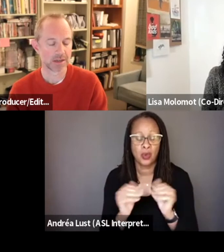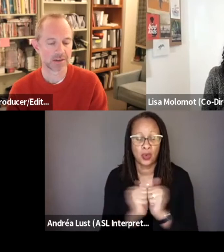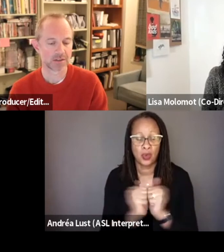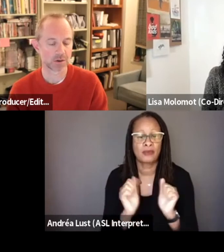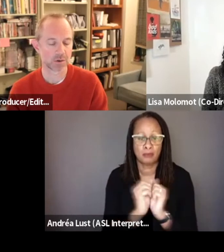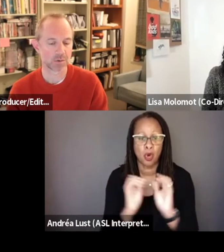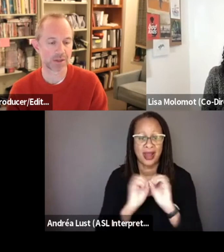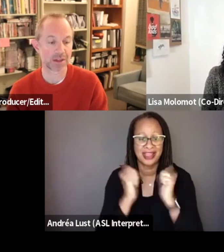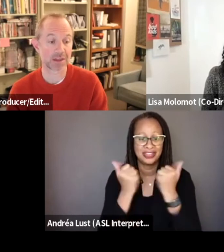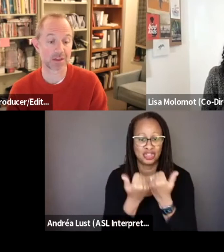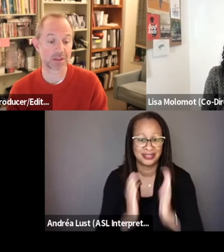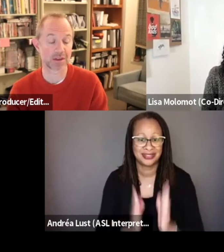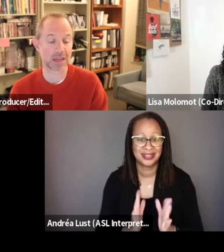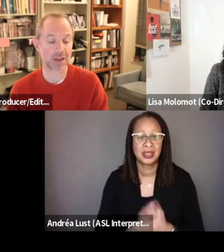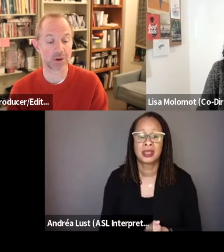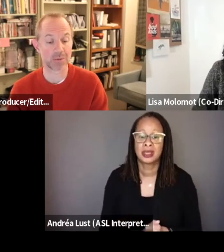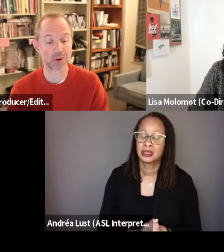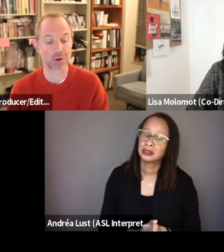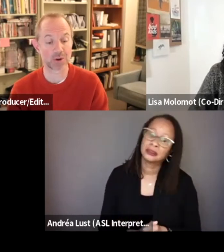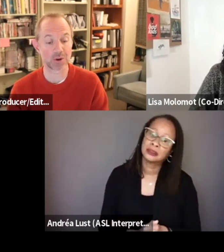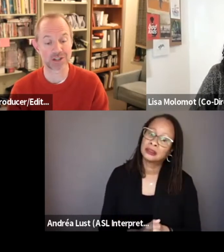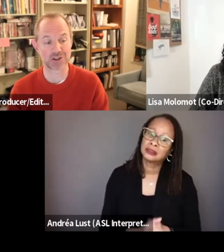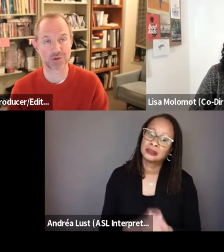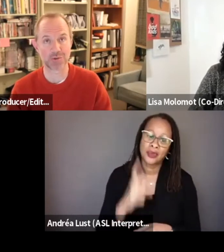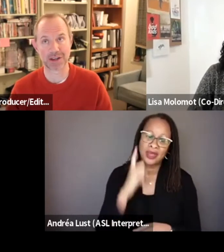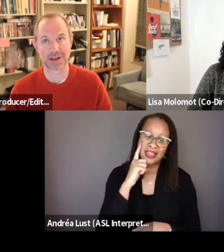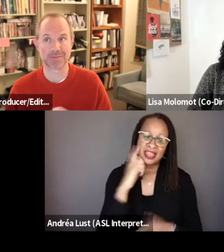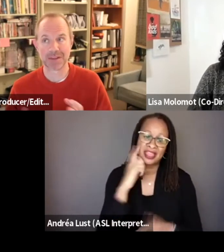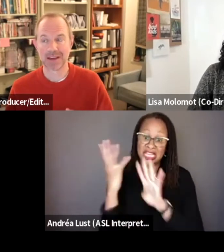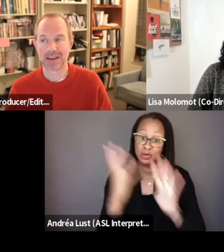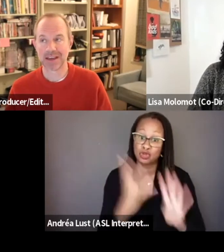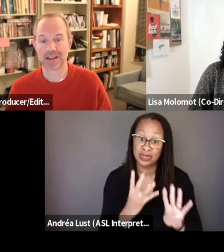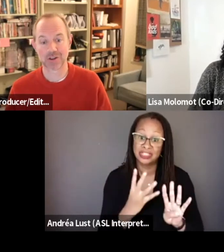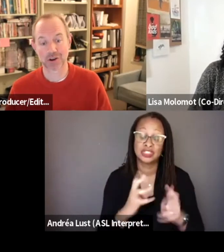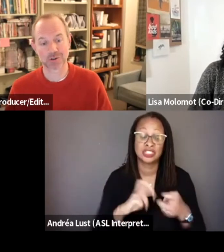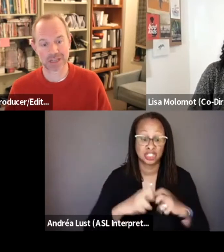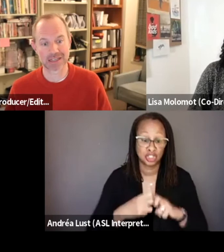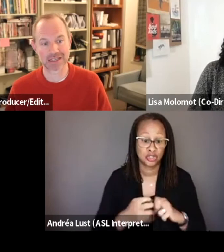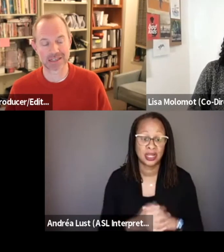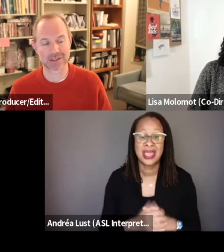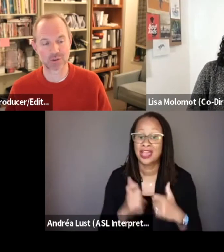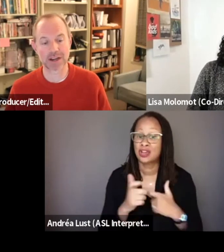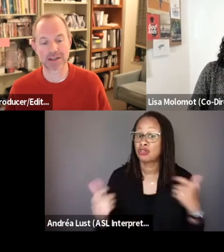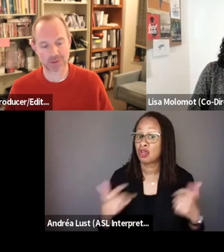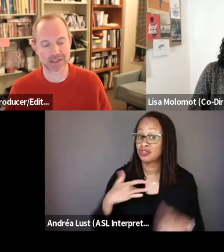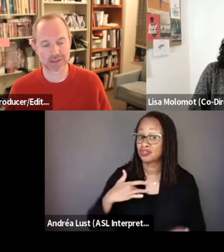So I think that the immigration issue in a larger sense is quite divisive,